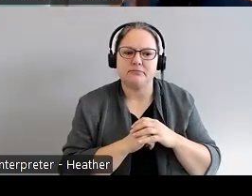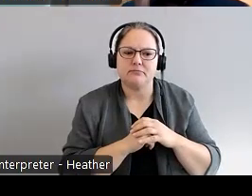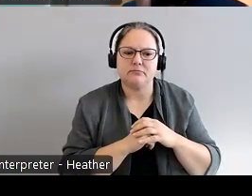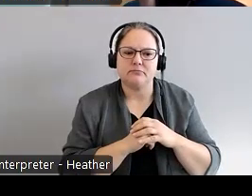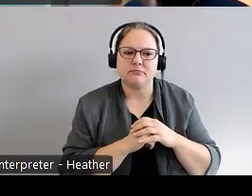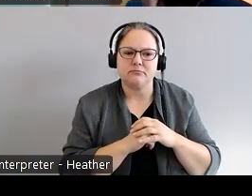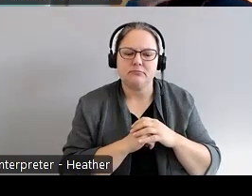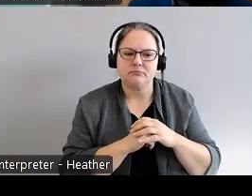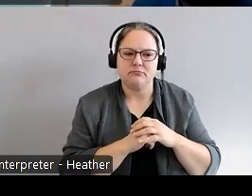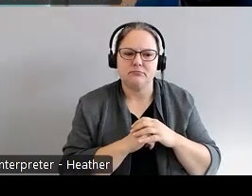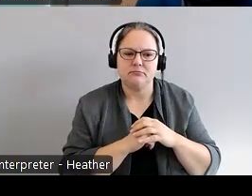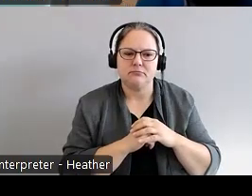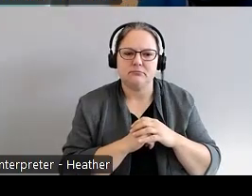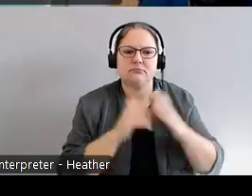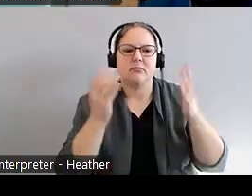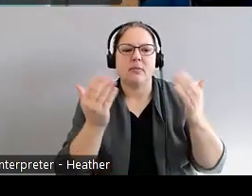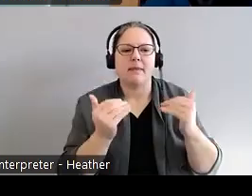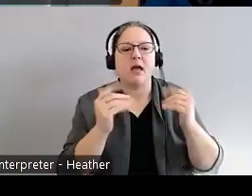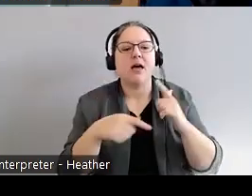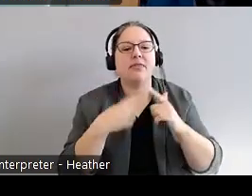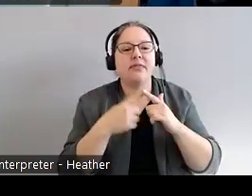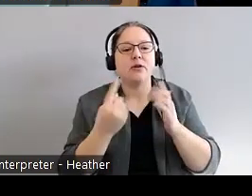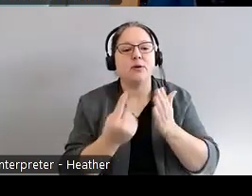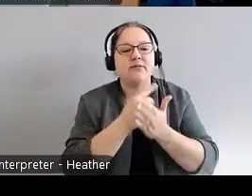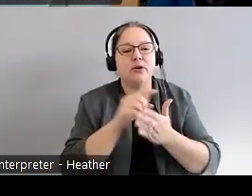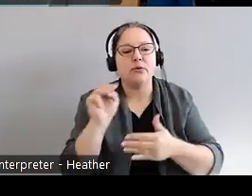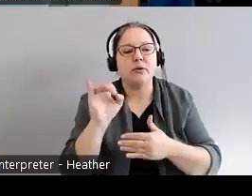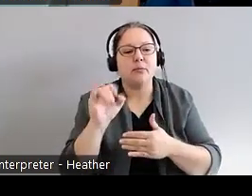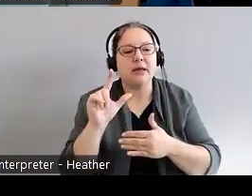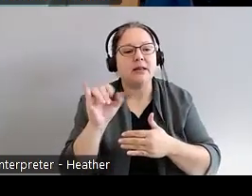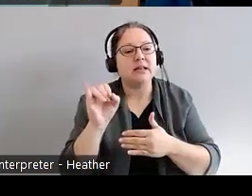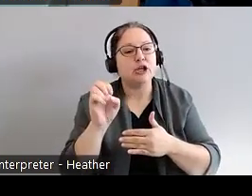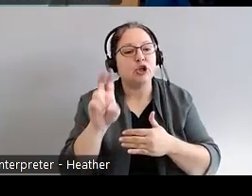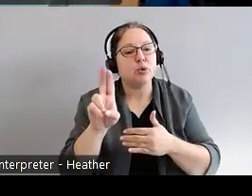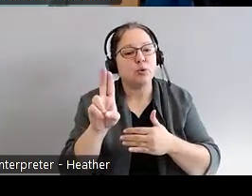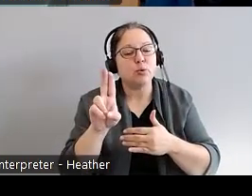and then um we review the mill uh as well and advice on the mill like I mentioned before